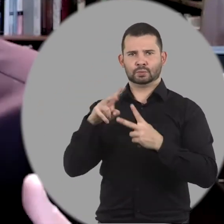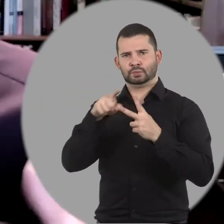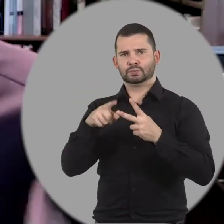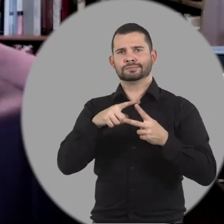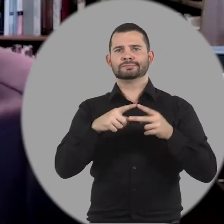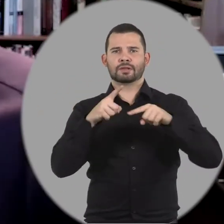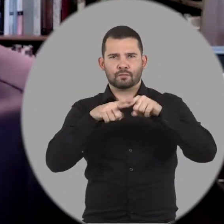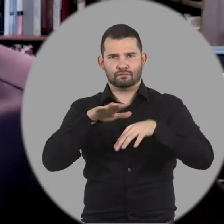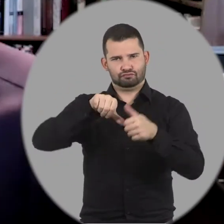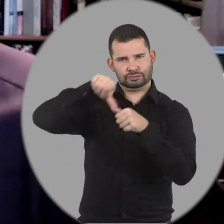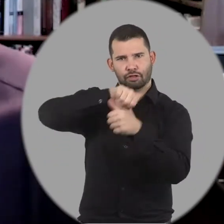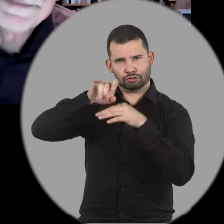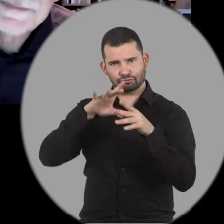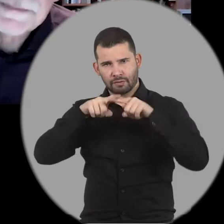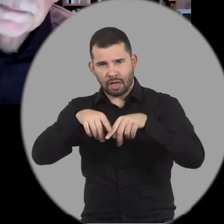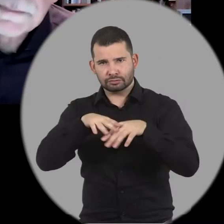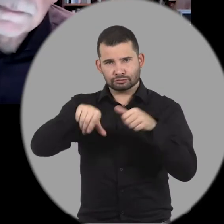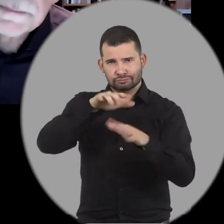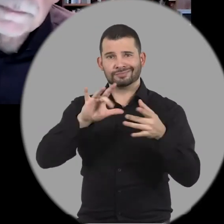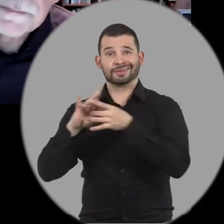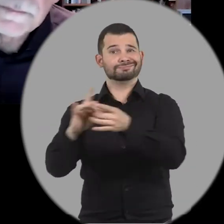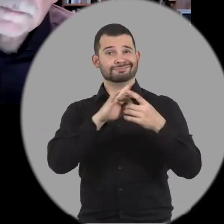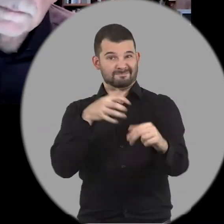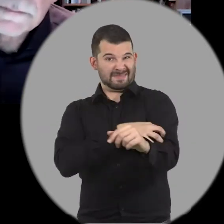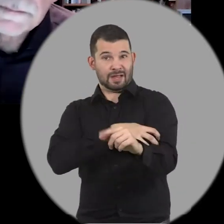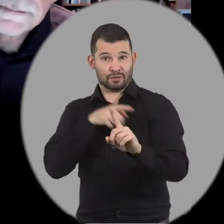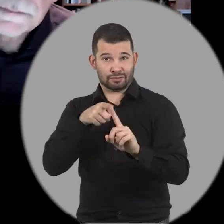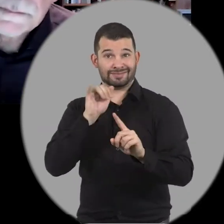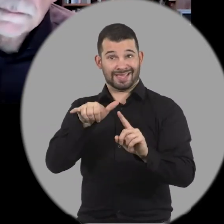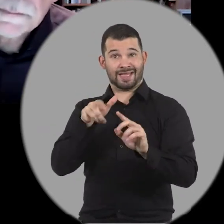a unified movement. And that means doing what differently to get to that unification?